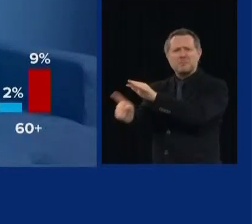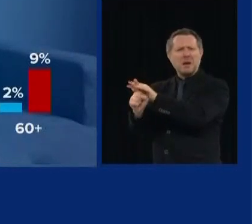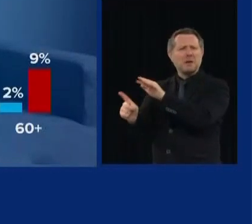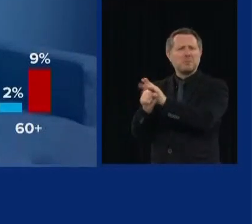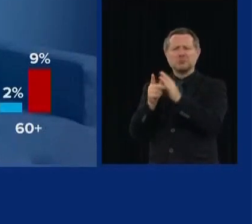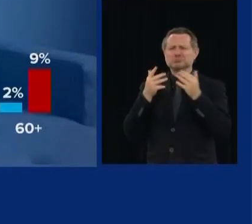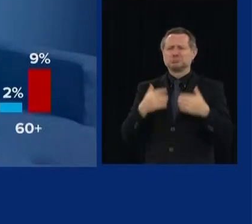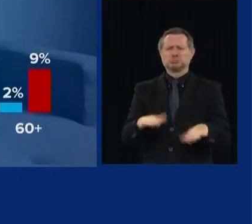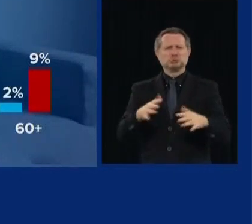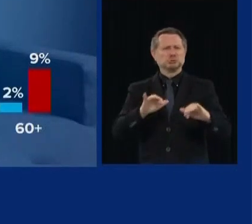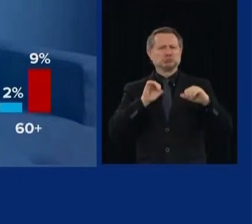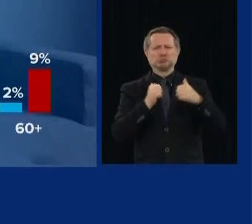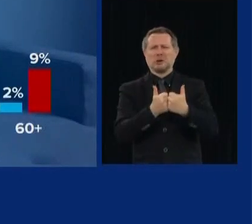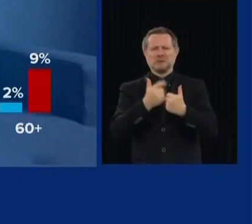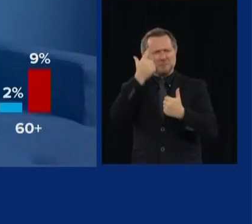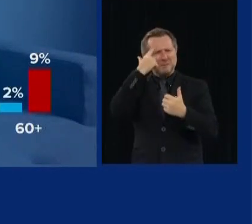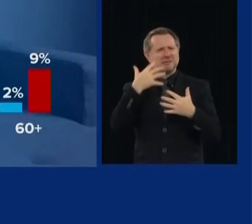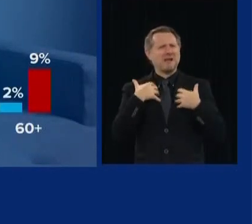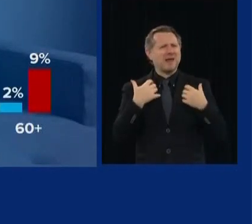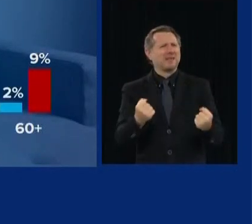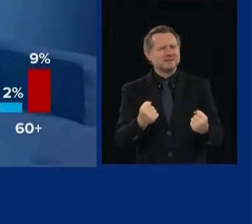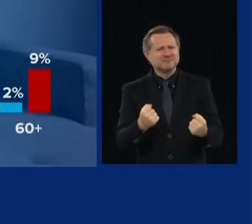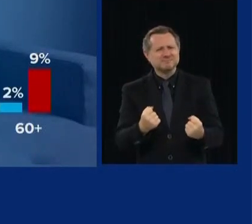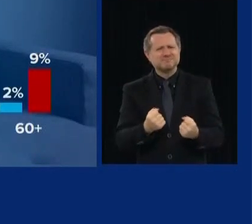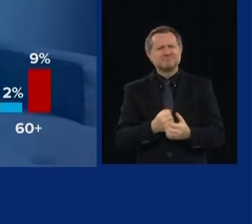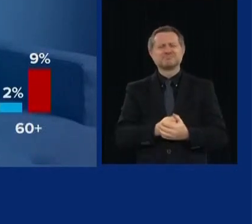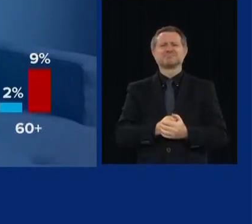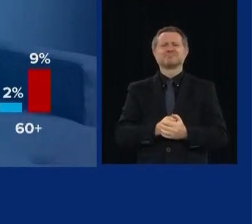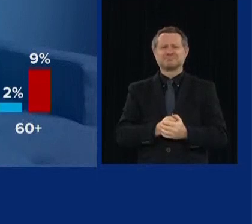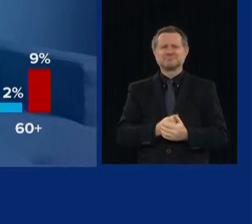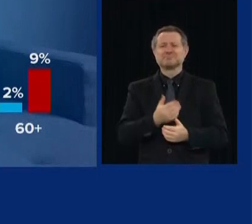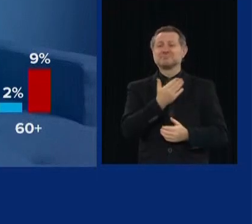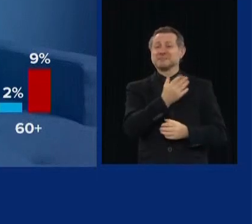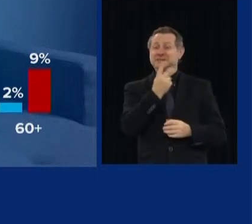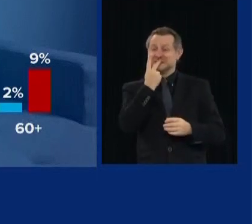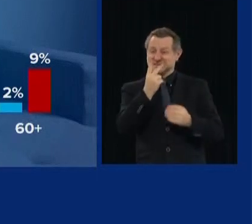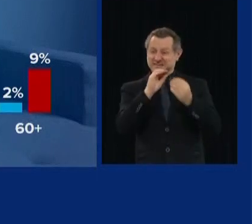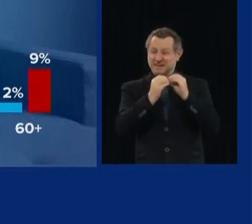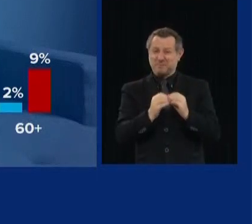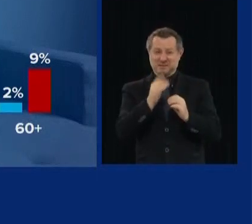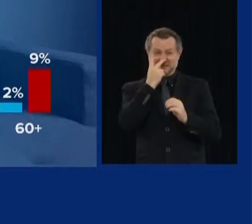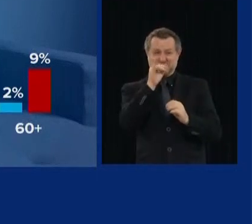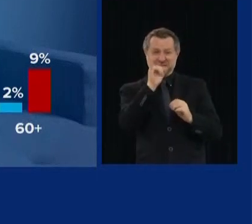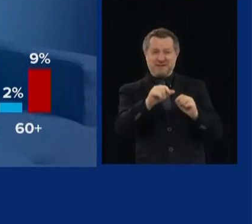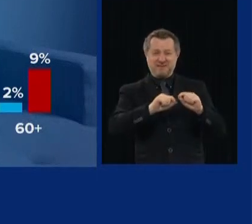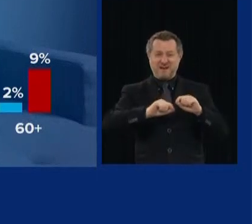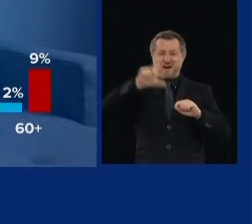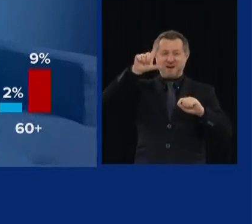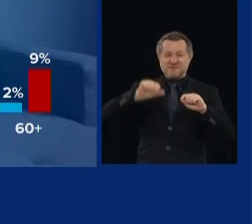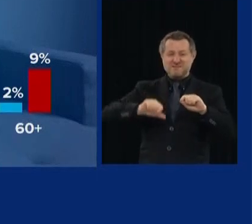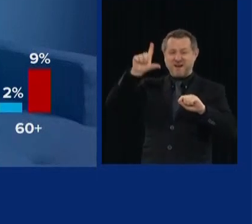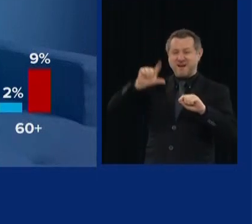THIS IS CREATING A SIGNIFICANT MENTAL HEALTH CHALLENGE FOR